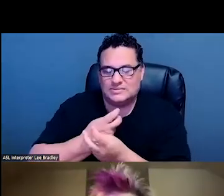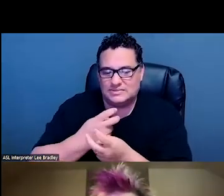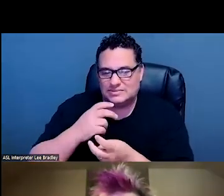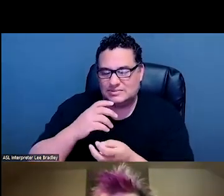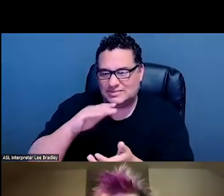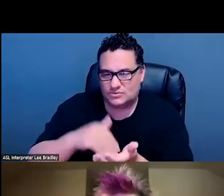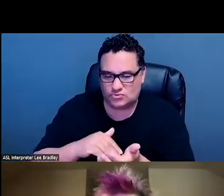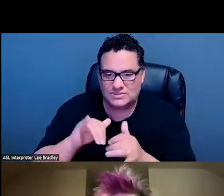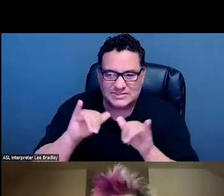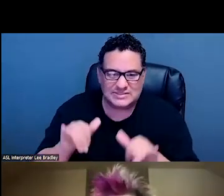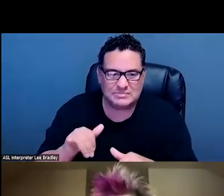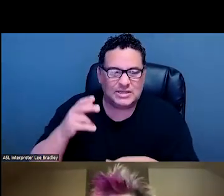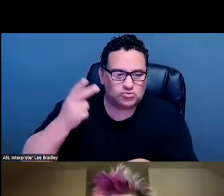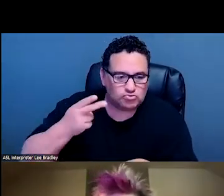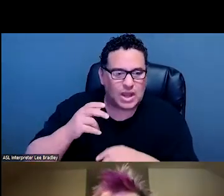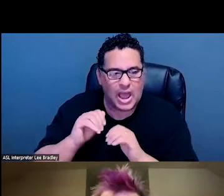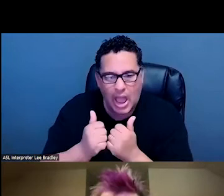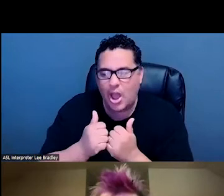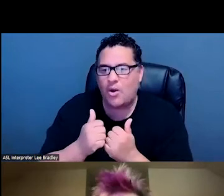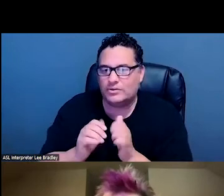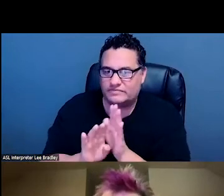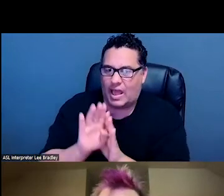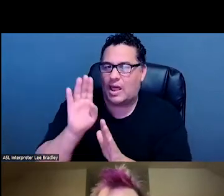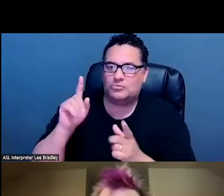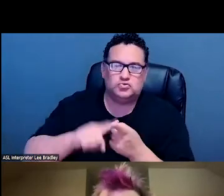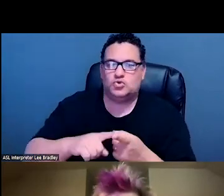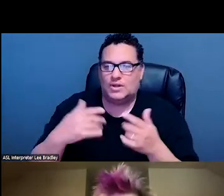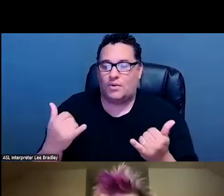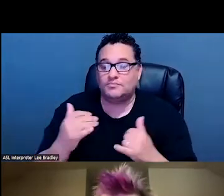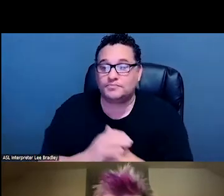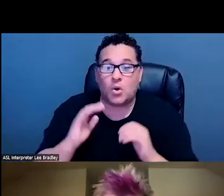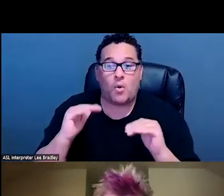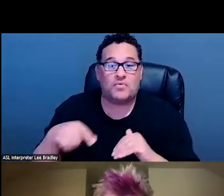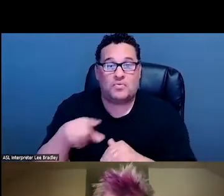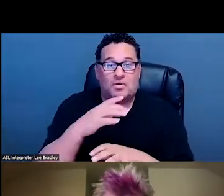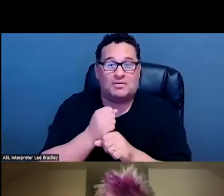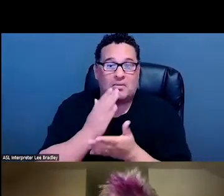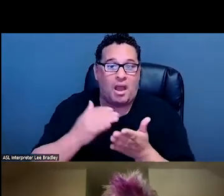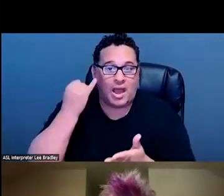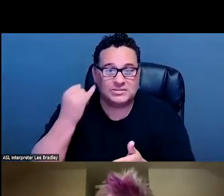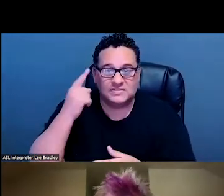IT HAS DEVELOPED, WHERE WE ARE TODAY. HOPEFULLY YOU WILL PICK UP SOME IDEAS FOR YOUR 988 SYSTEM.